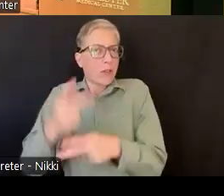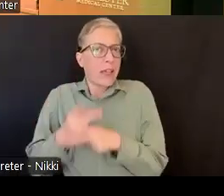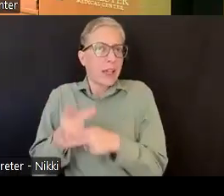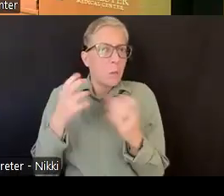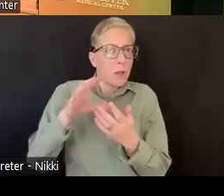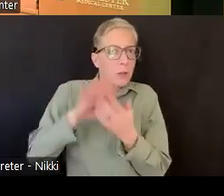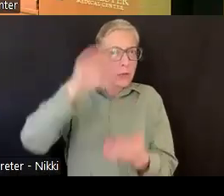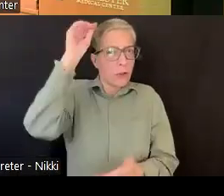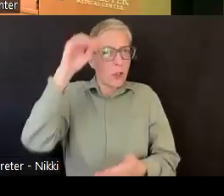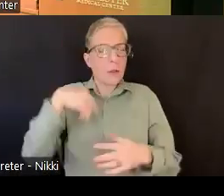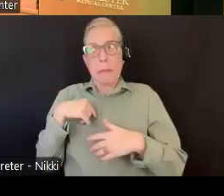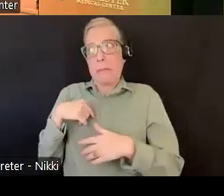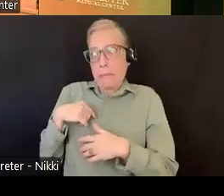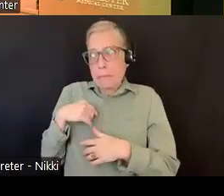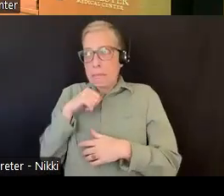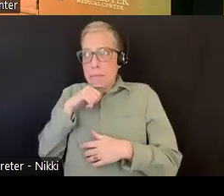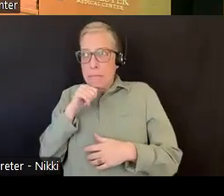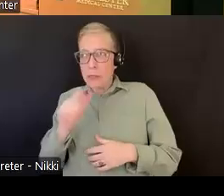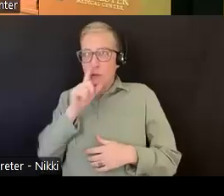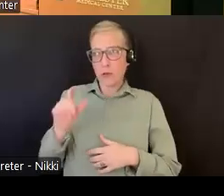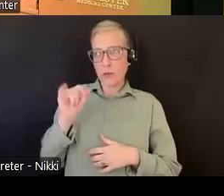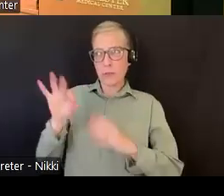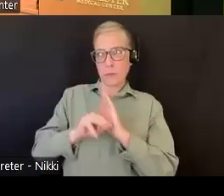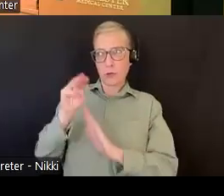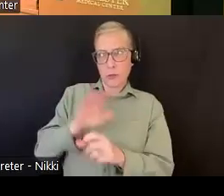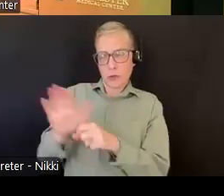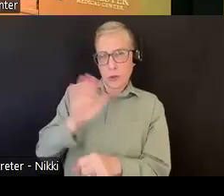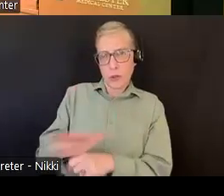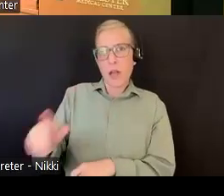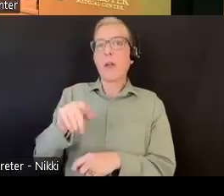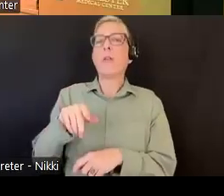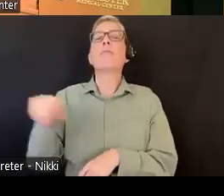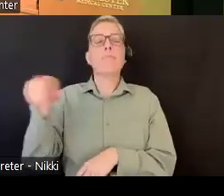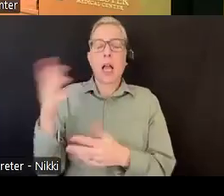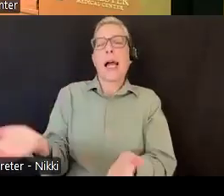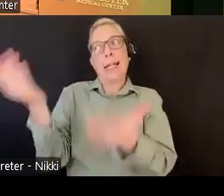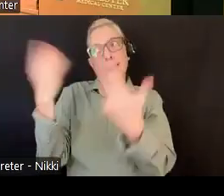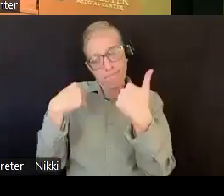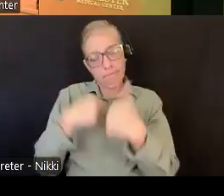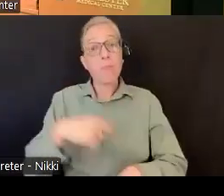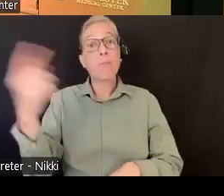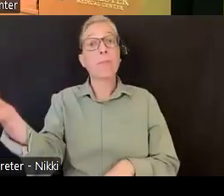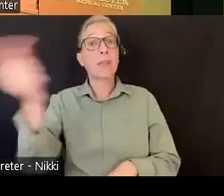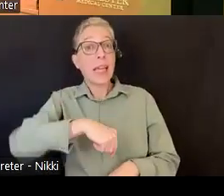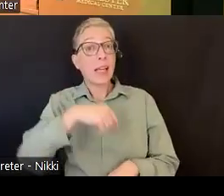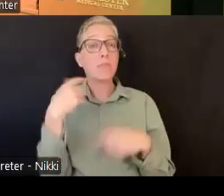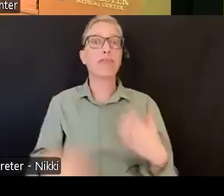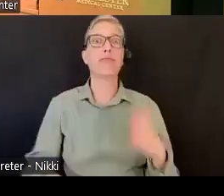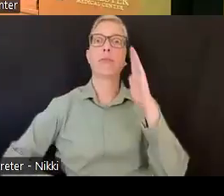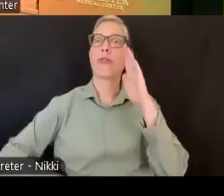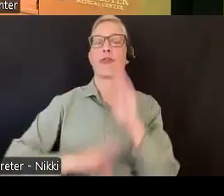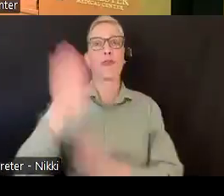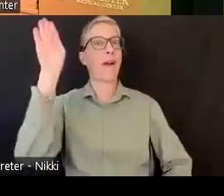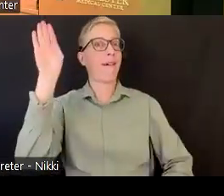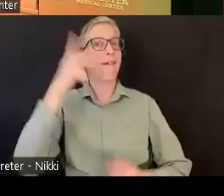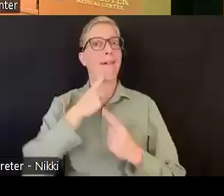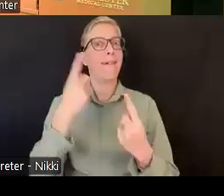thrived. Interesting. It's I think if you look at let's say an eight-year-old now who's going to be